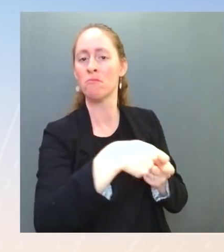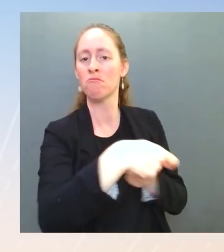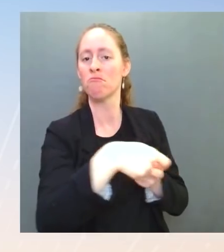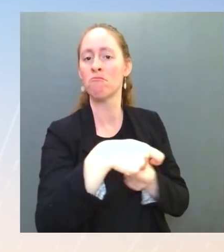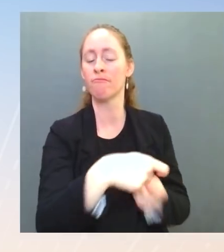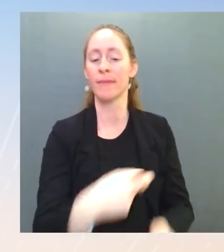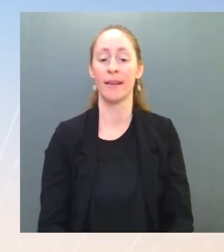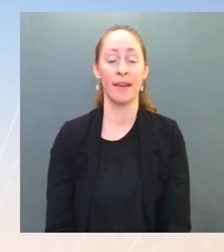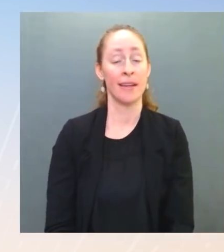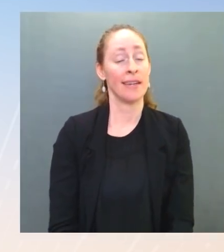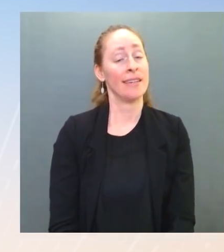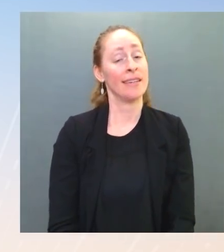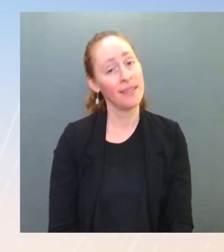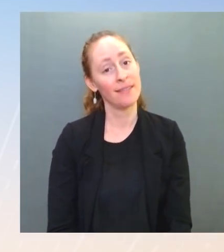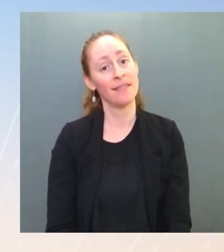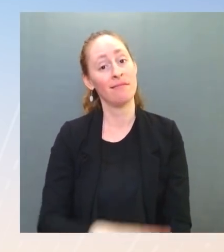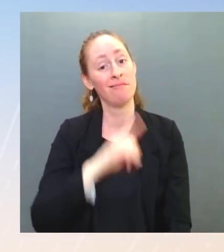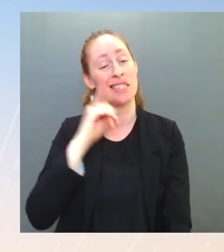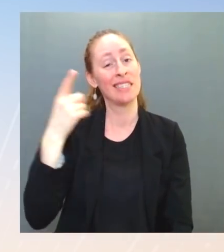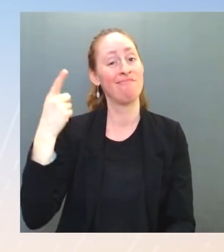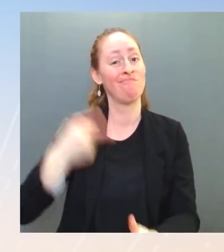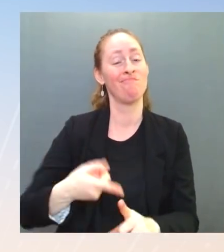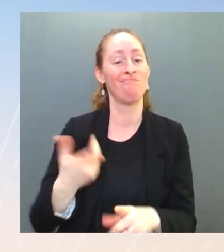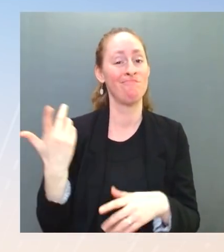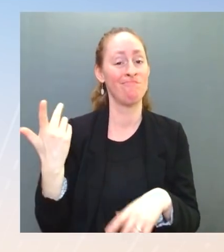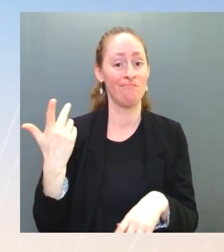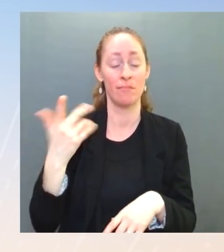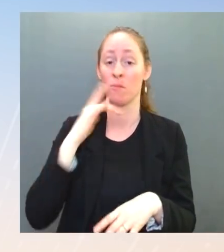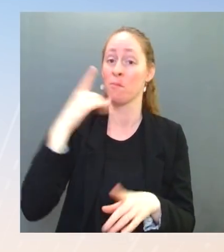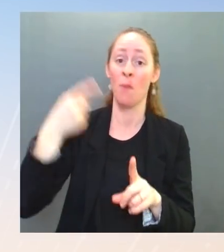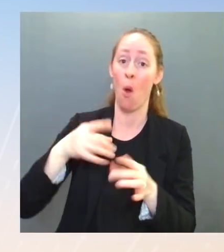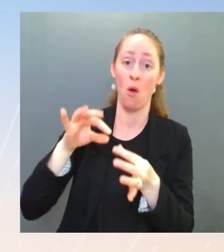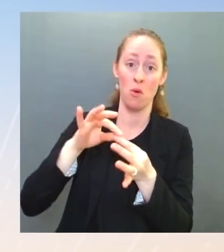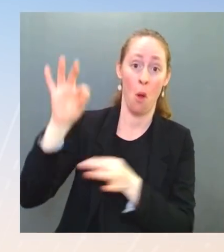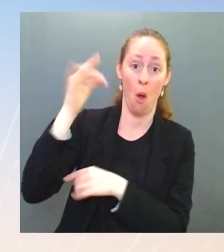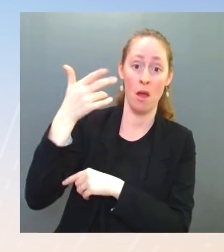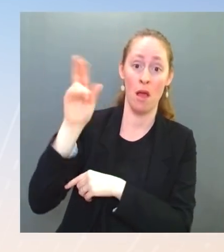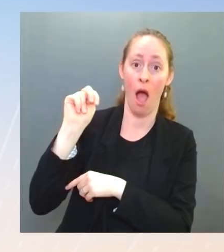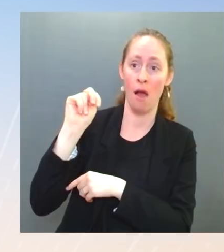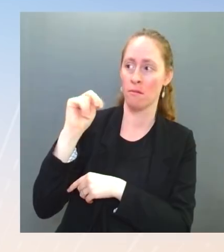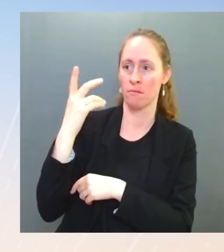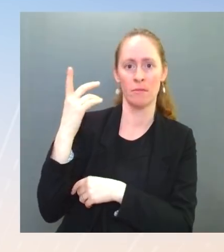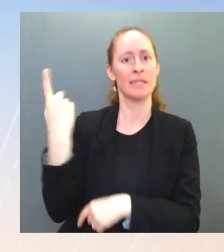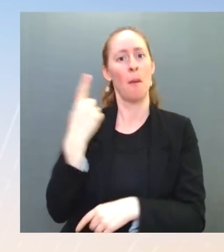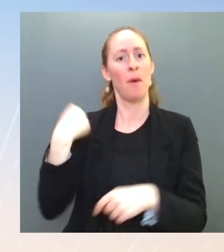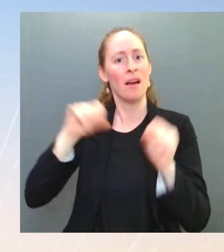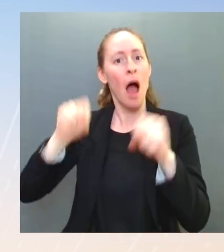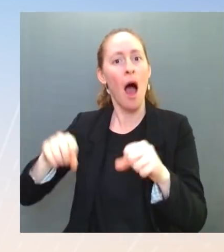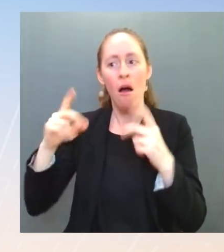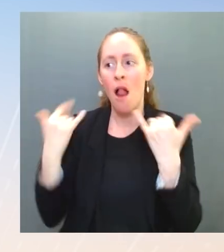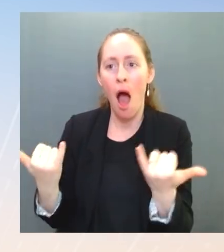where we can take steps to help, through executive authority and through executive actions, as the president is doing today,